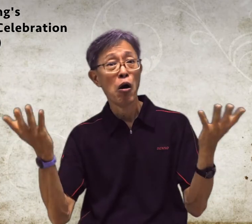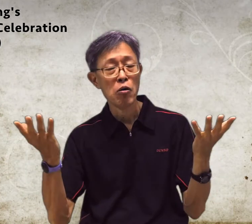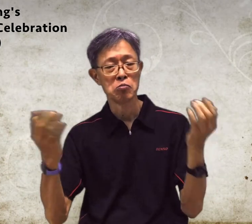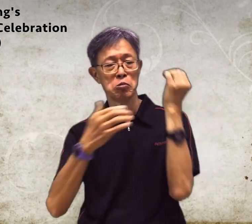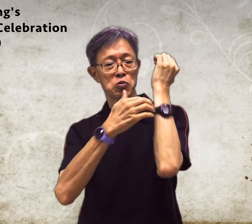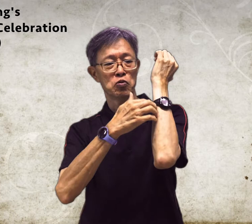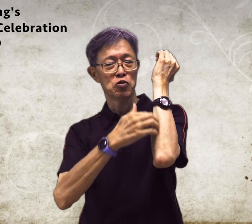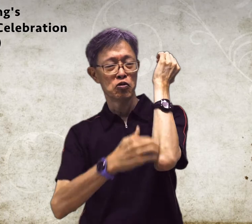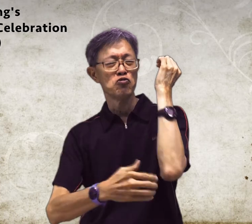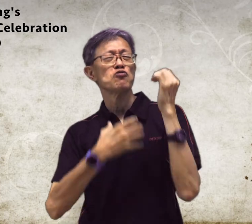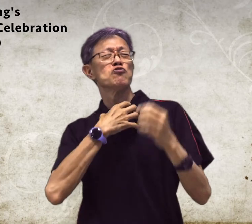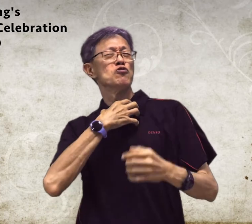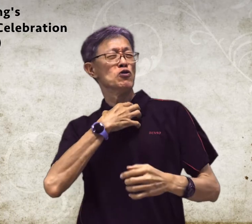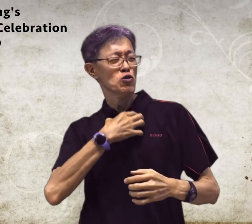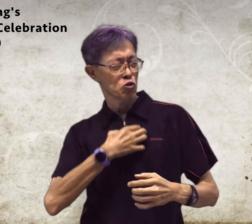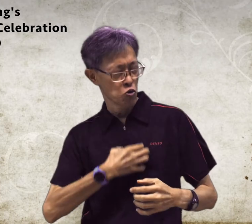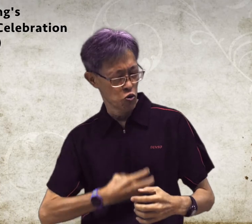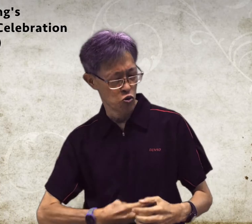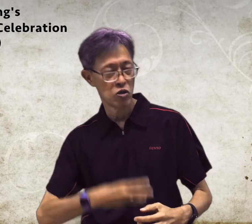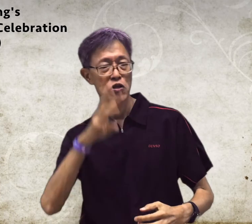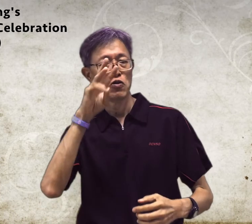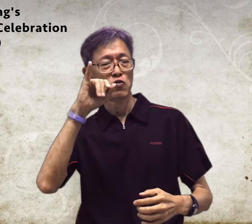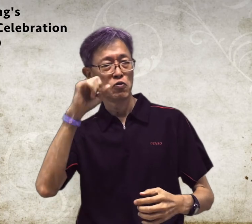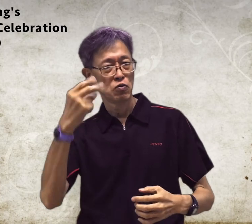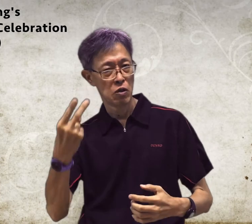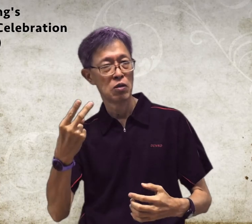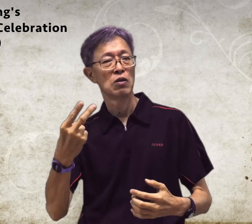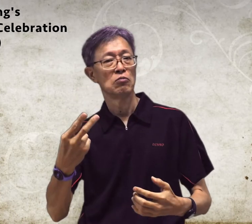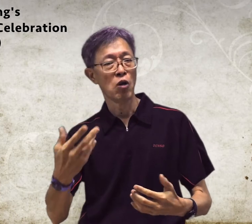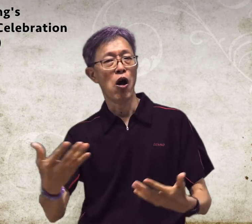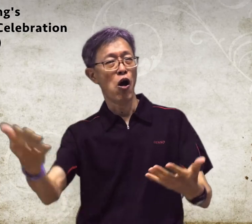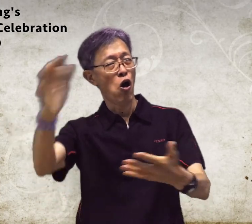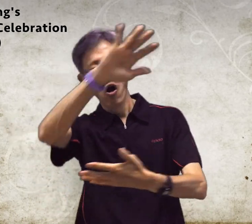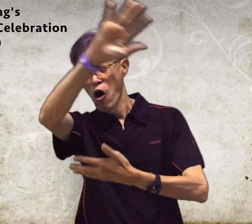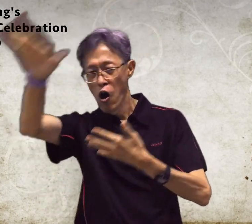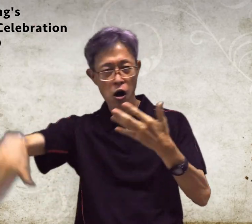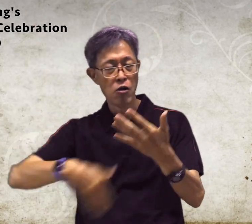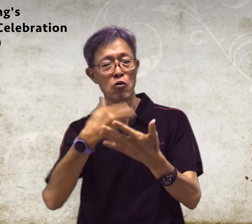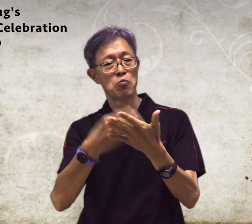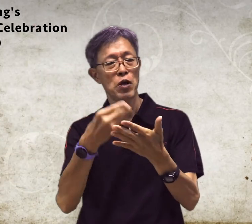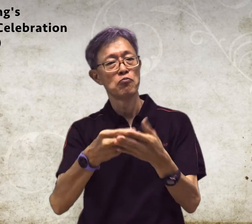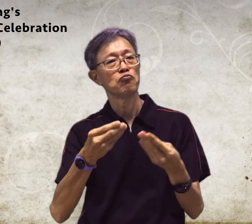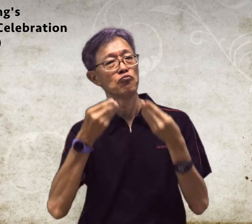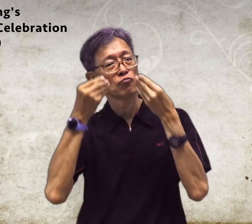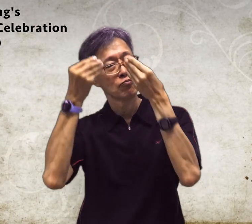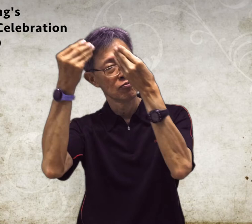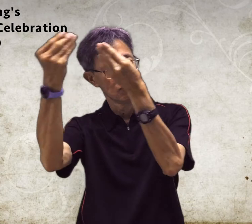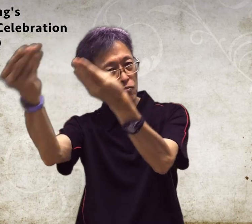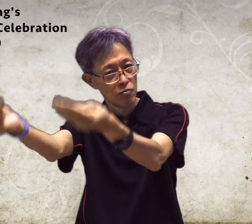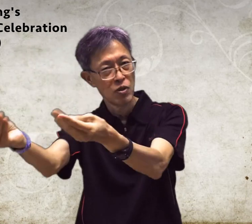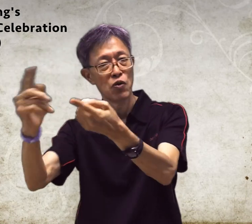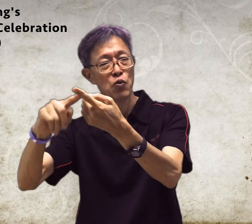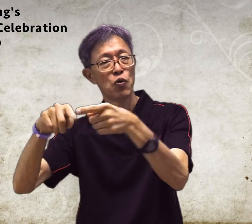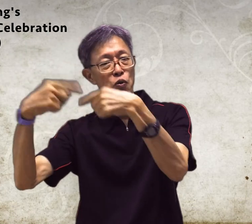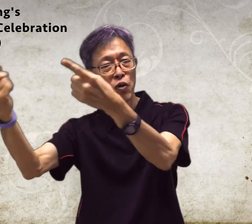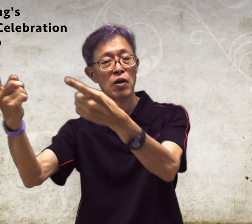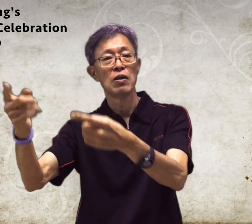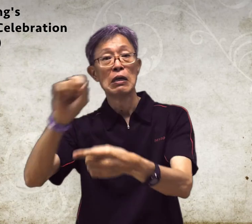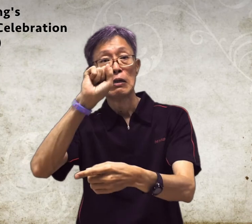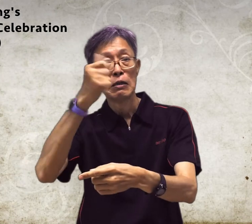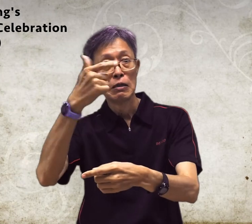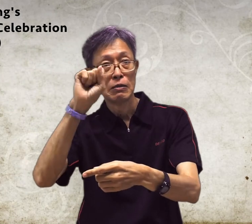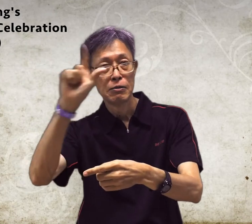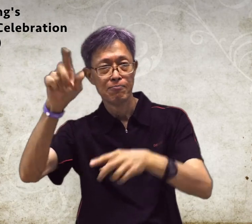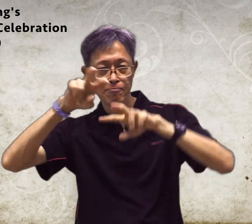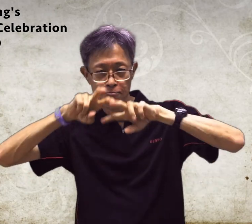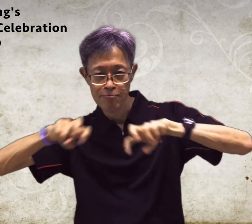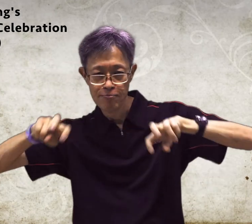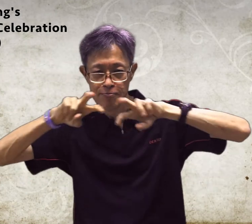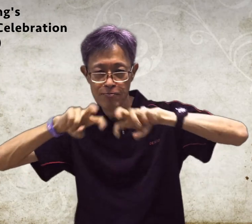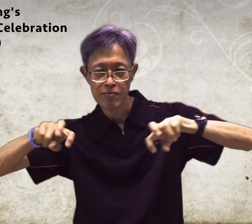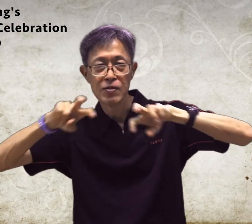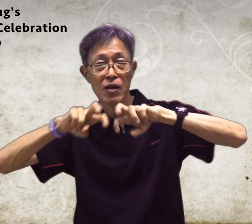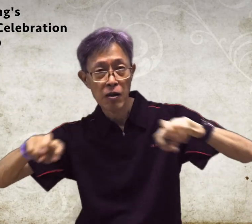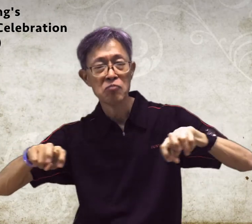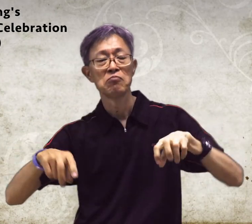Mr Peng's wish is that all the cash donations will go towards to Singapore Sign Language (SgSL) research fund.